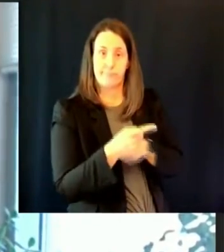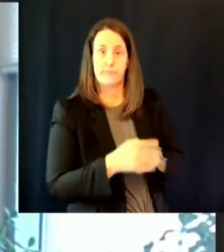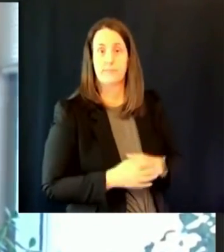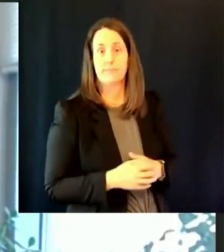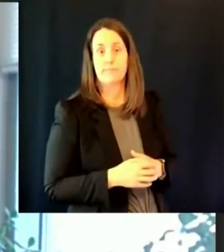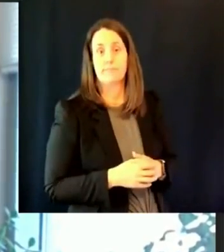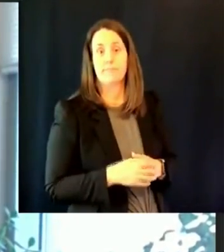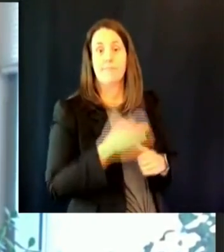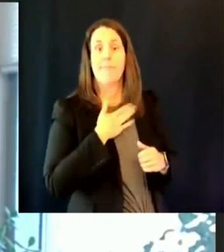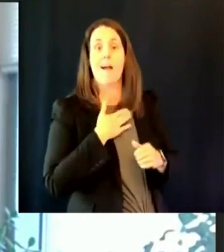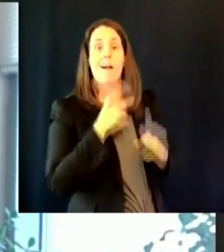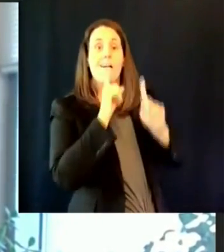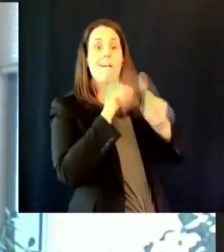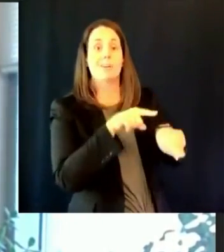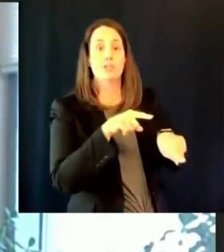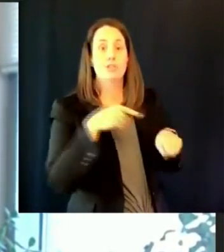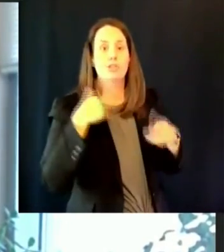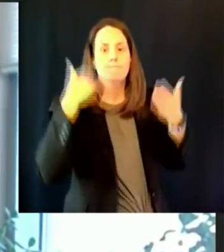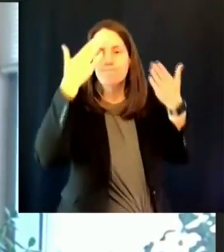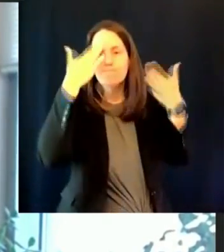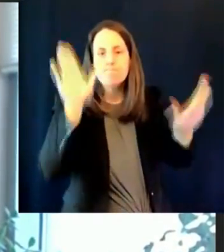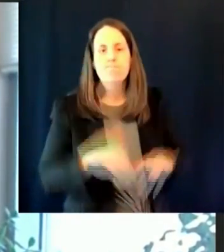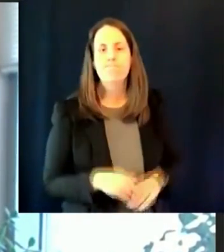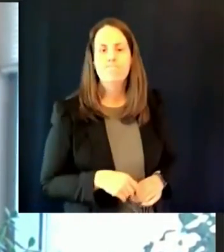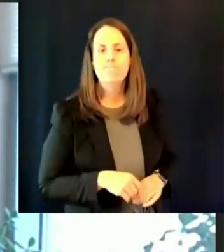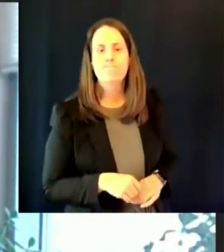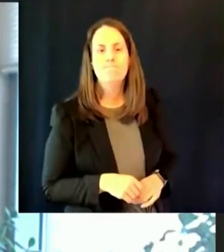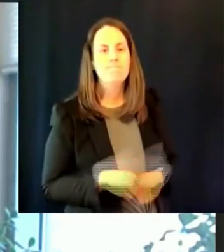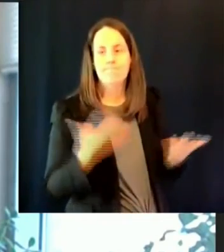AND IF THERE WILL BE A NEED FOR VACCINATIONS AGAINST CORONAVIRUS EVERY YEAR WE